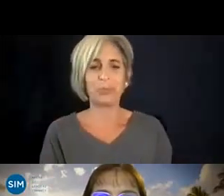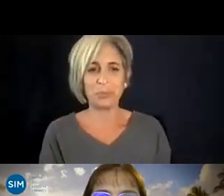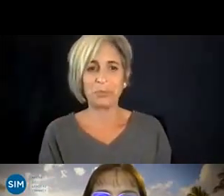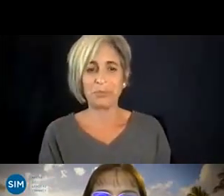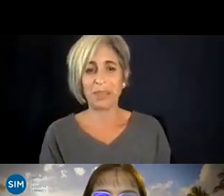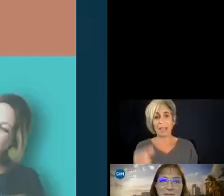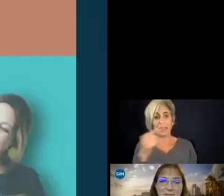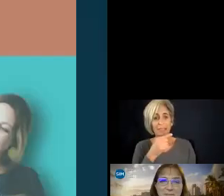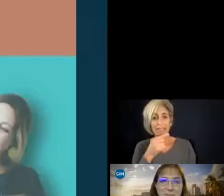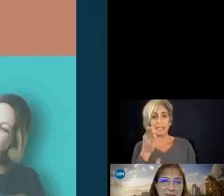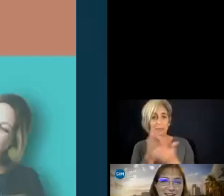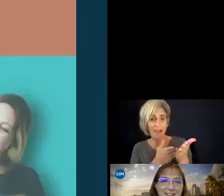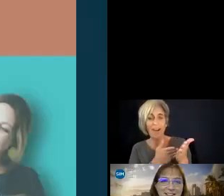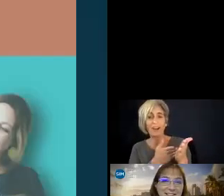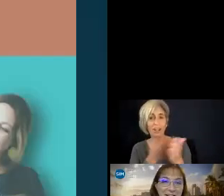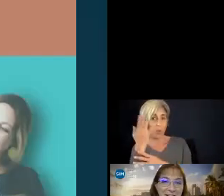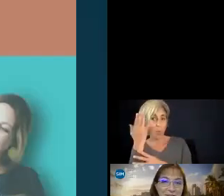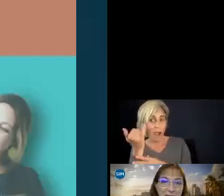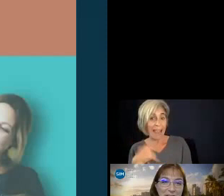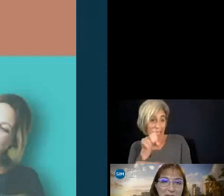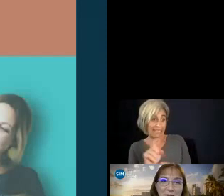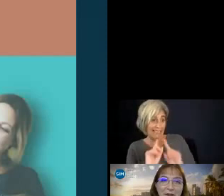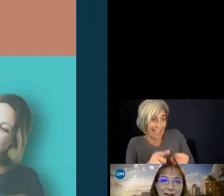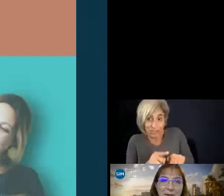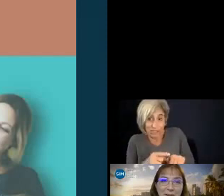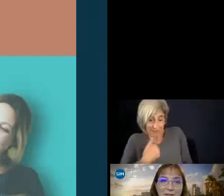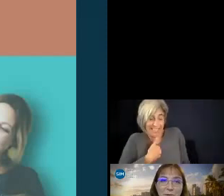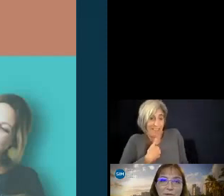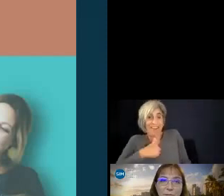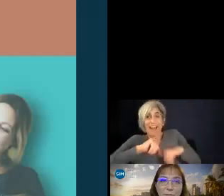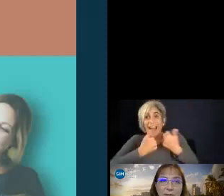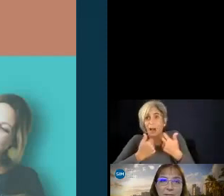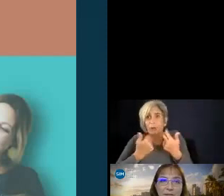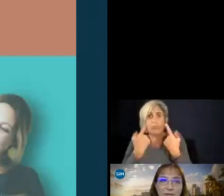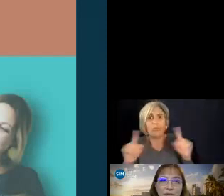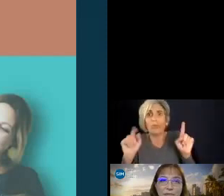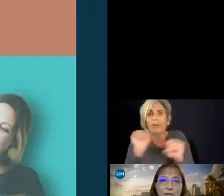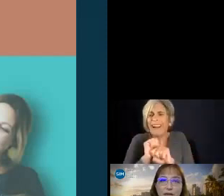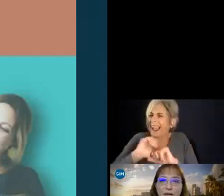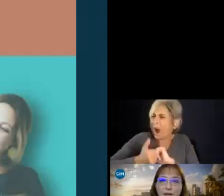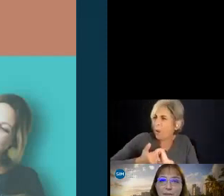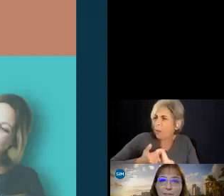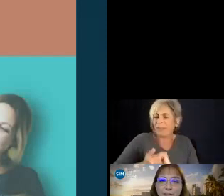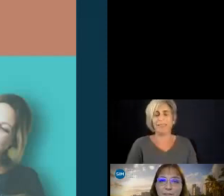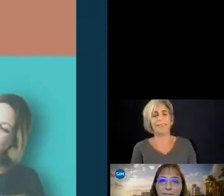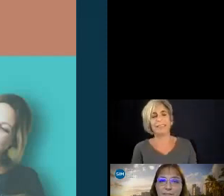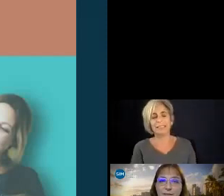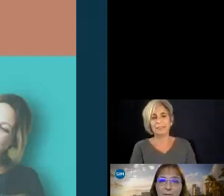This partly is because I needed answers, I needed to figure out how to make this work for me.